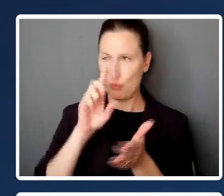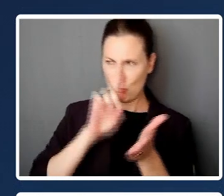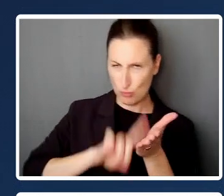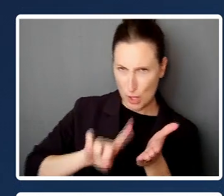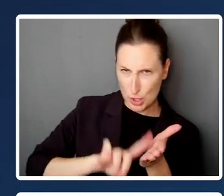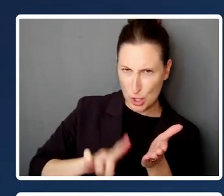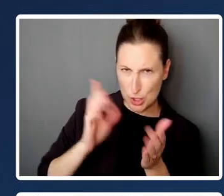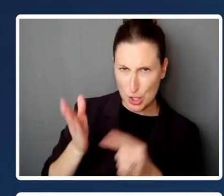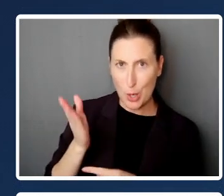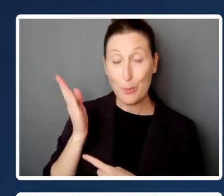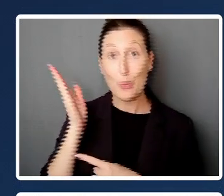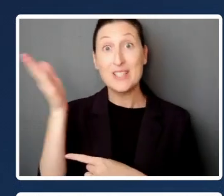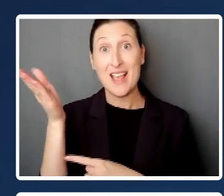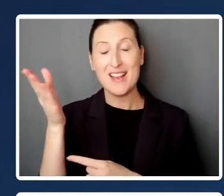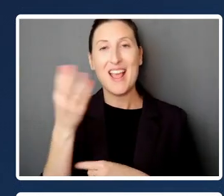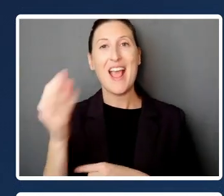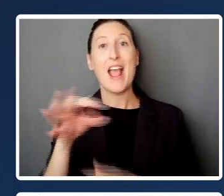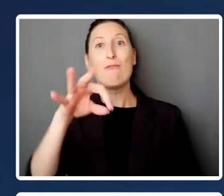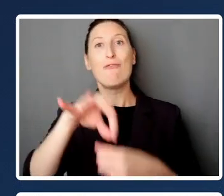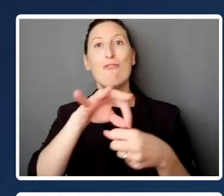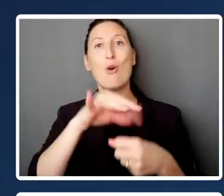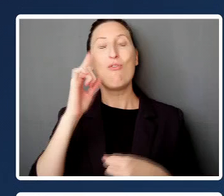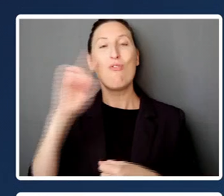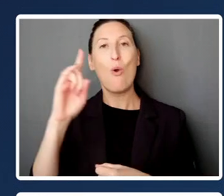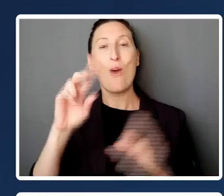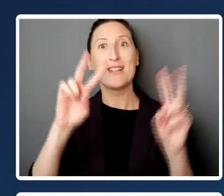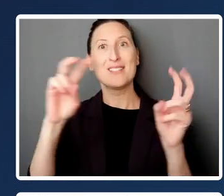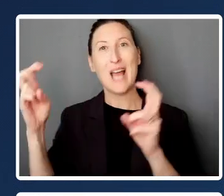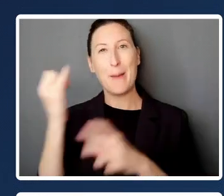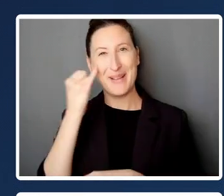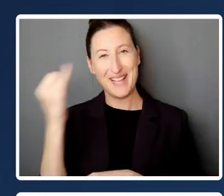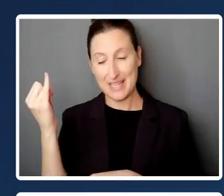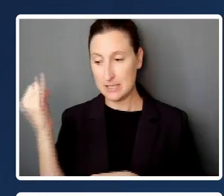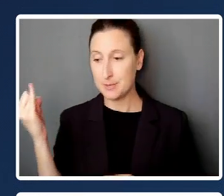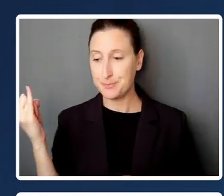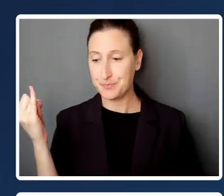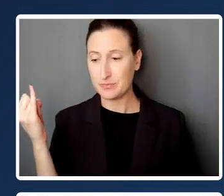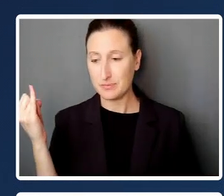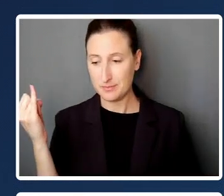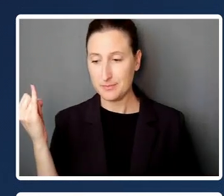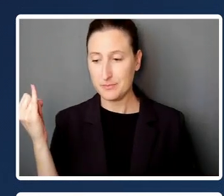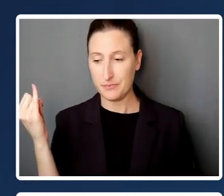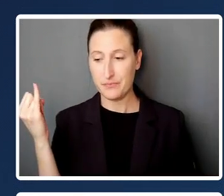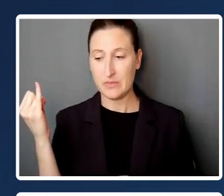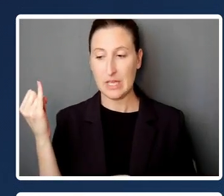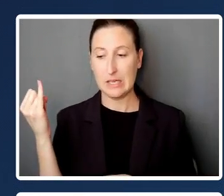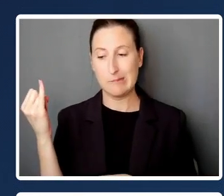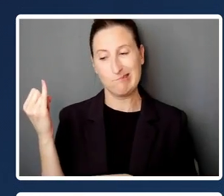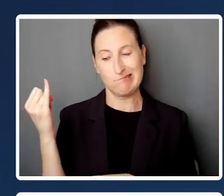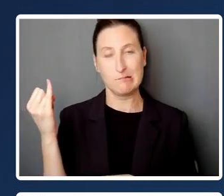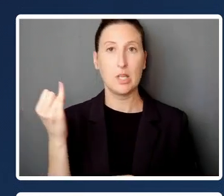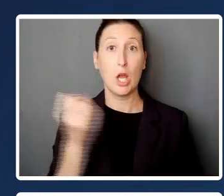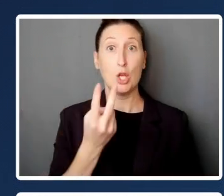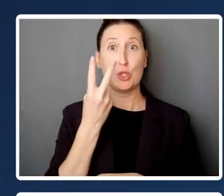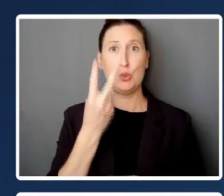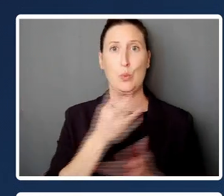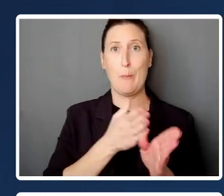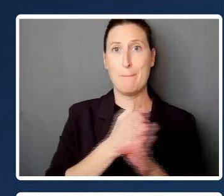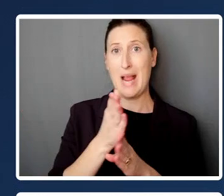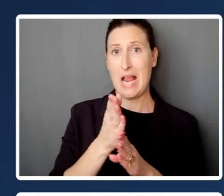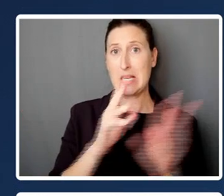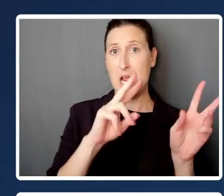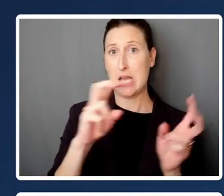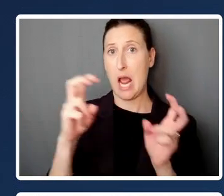topic ideas. They chose two main topics. And then they developed proposals for them. And then they